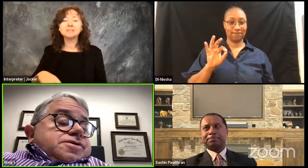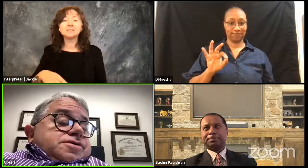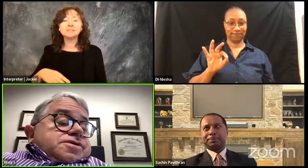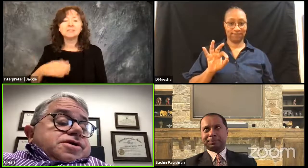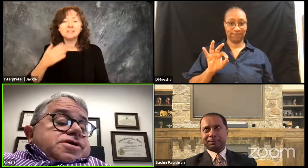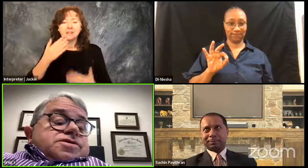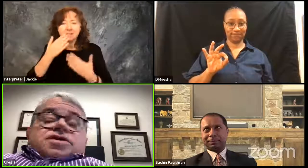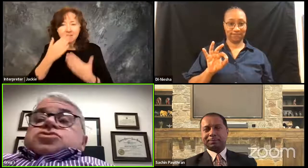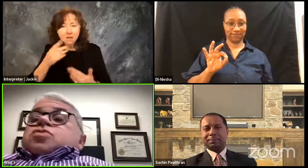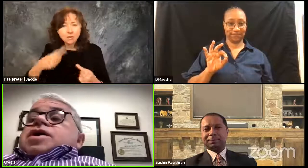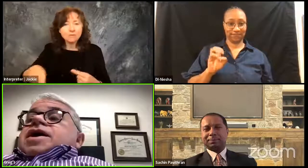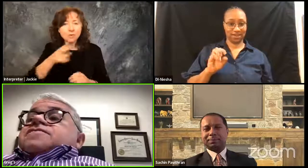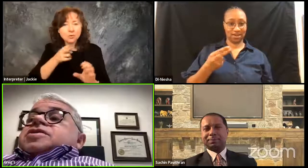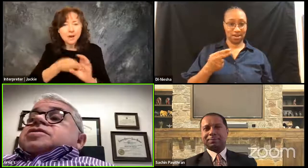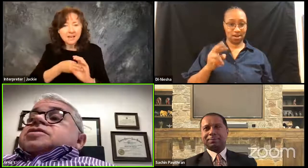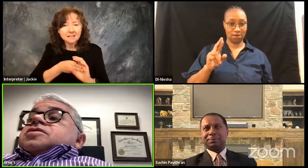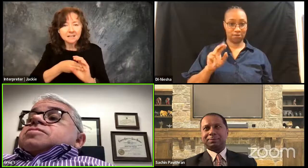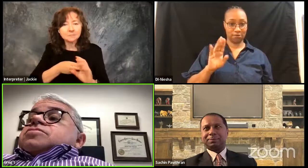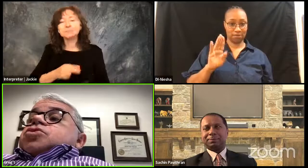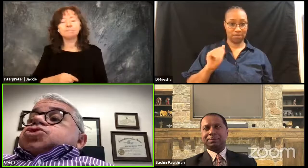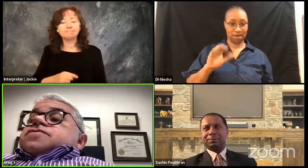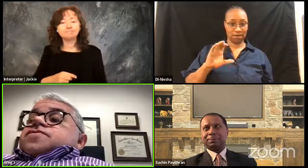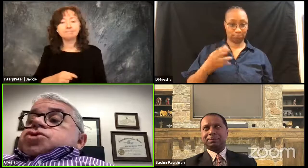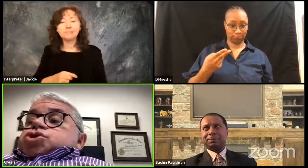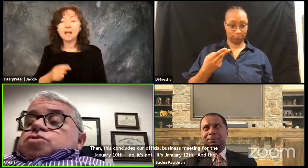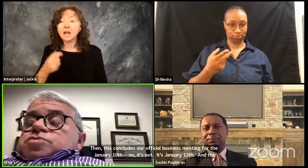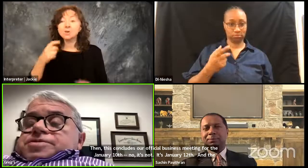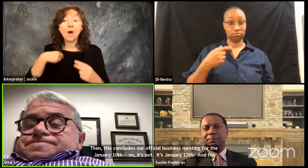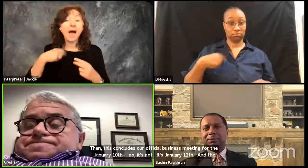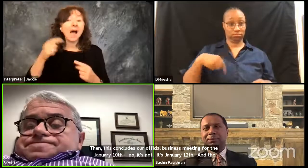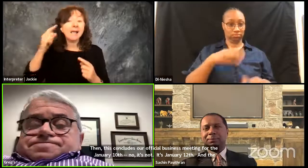And do I have a motion for adjournment? So moved.